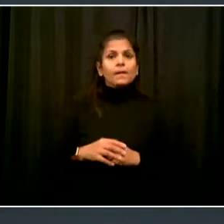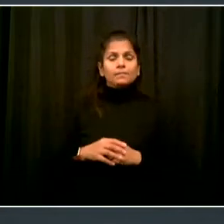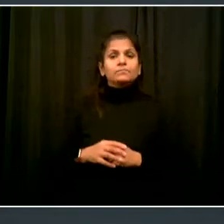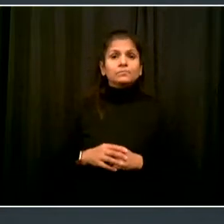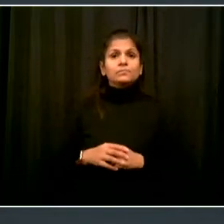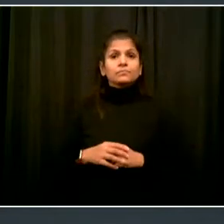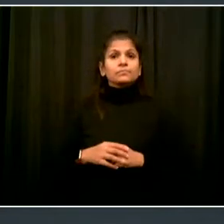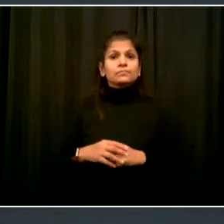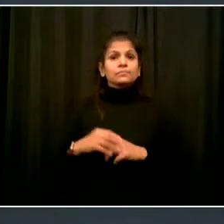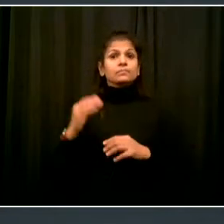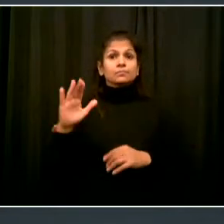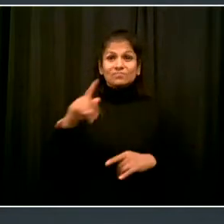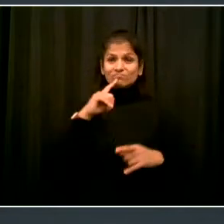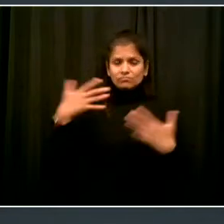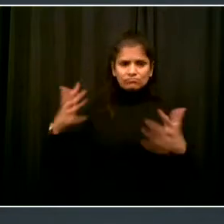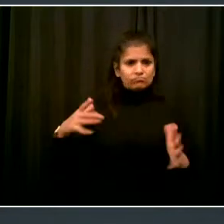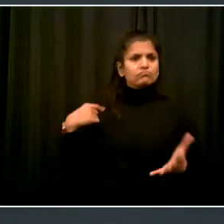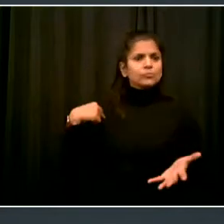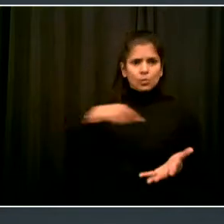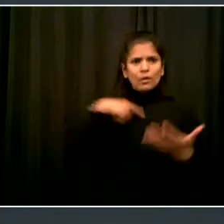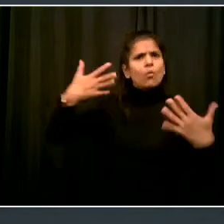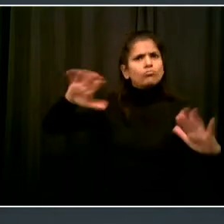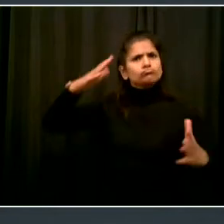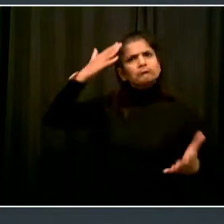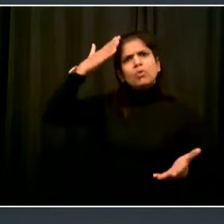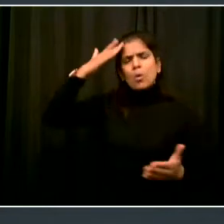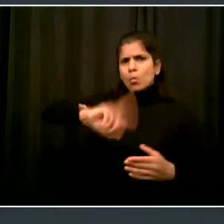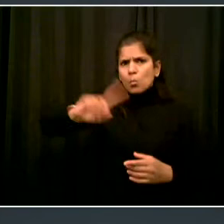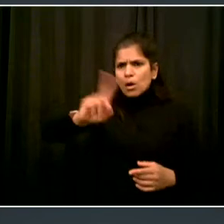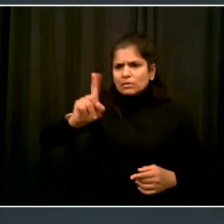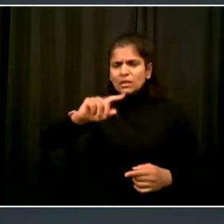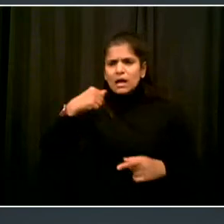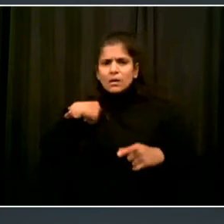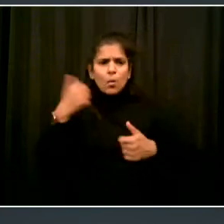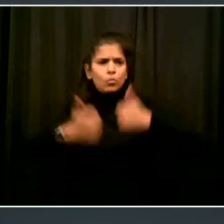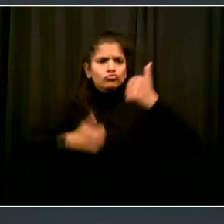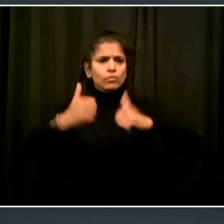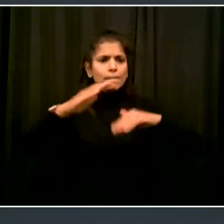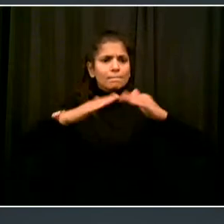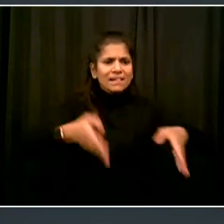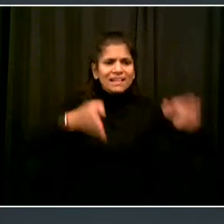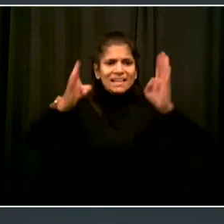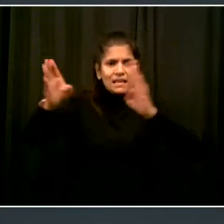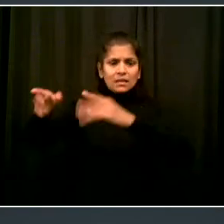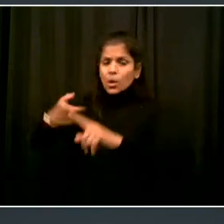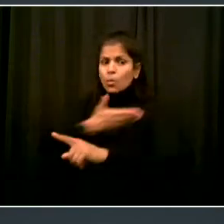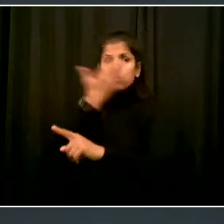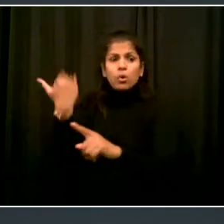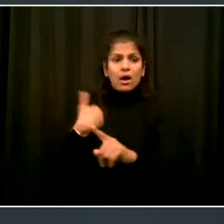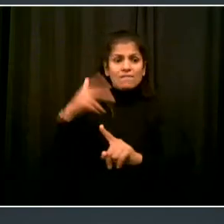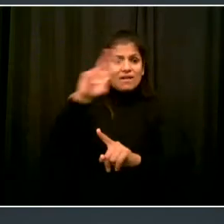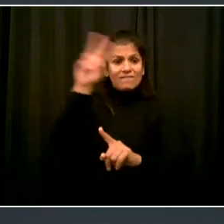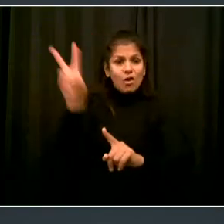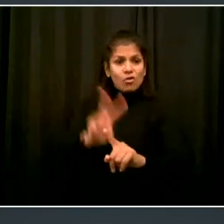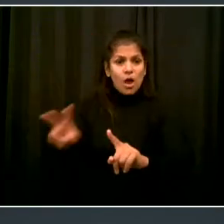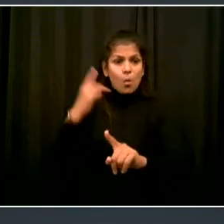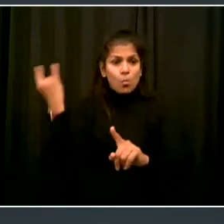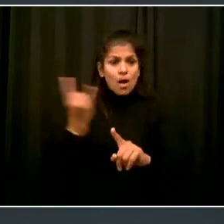THAT HAVE THE MOSTSTO T T GAIN FROM THE S LETTTTENMEMETRE A A THOSE HARDEST HITHT BYBY COVID-19.